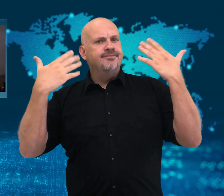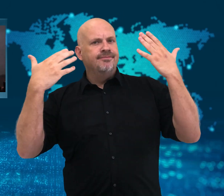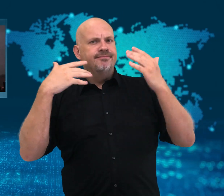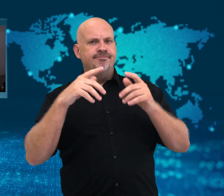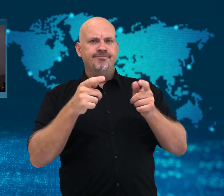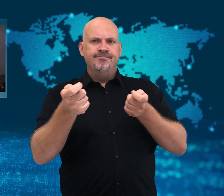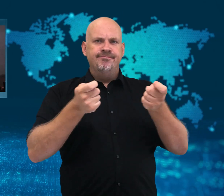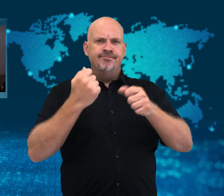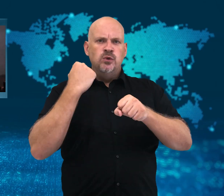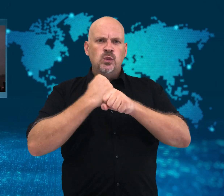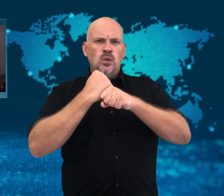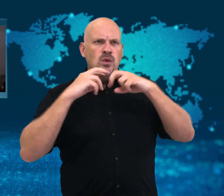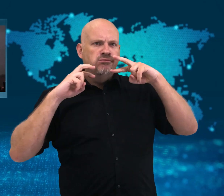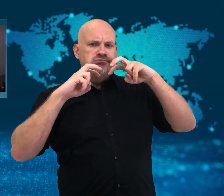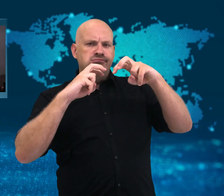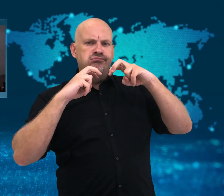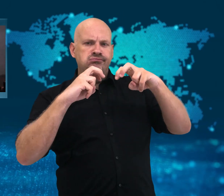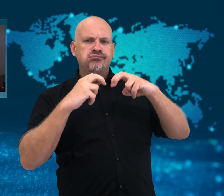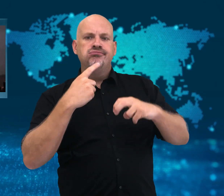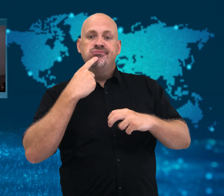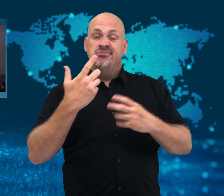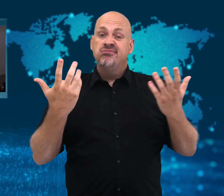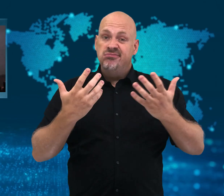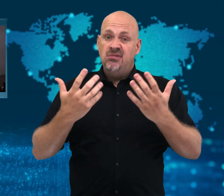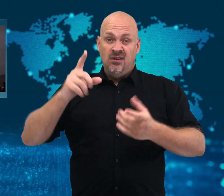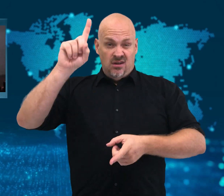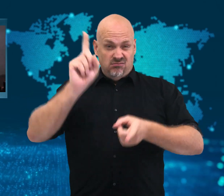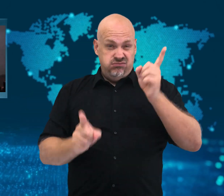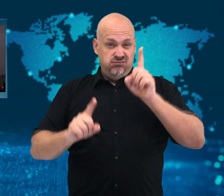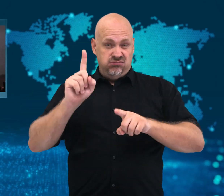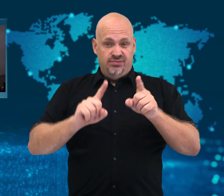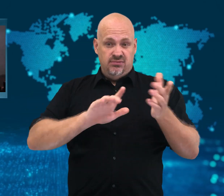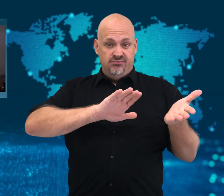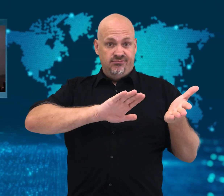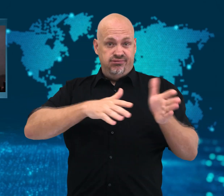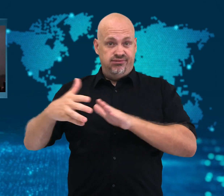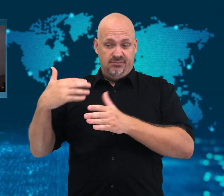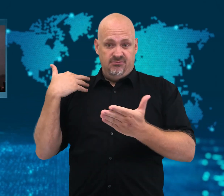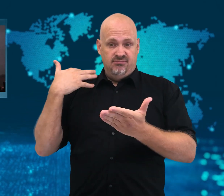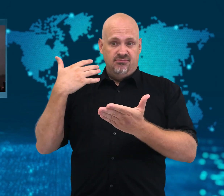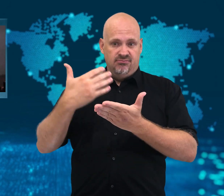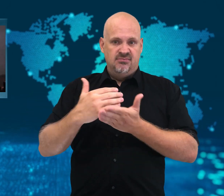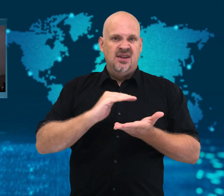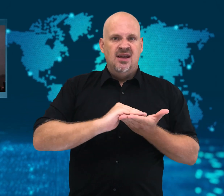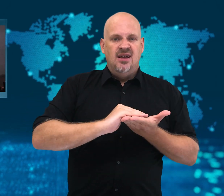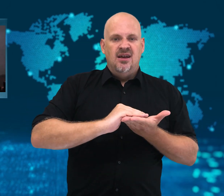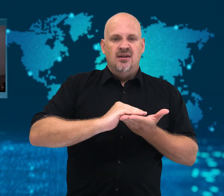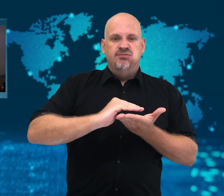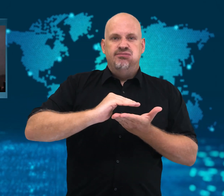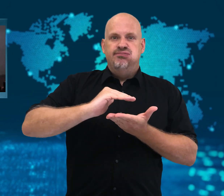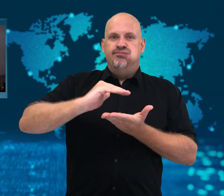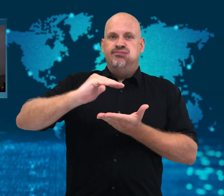The Indian Meteorological Department (IMD) reports that